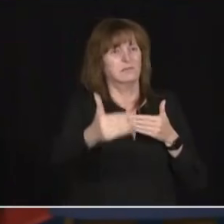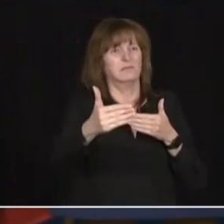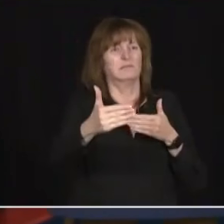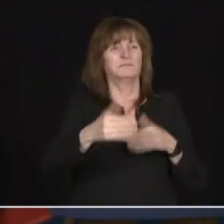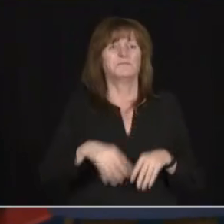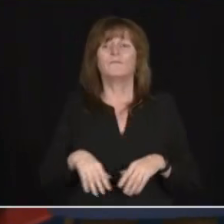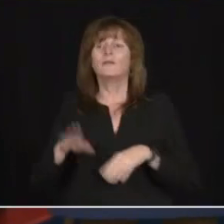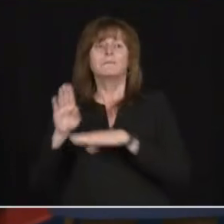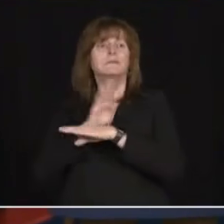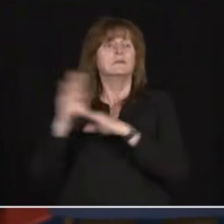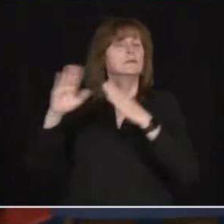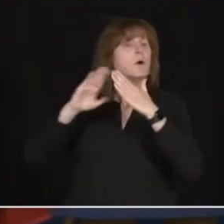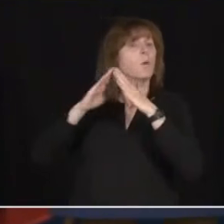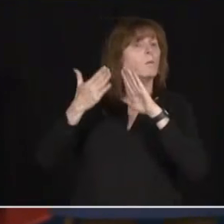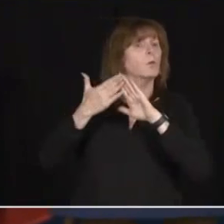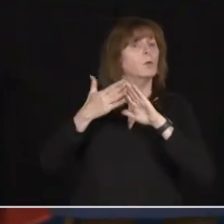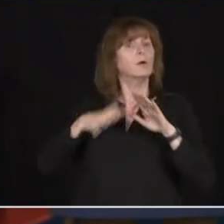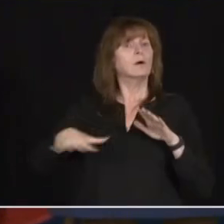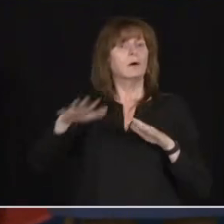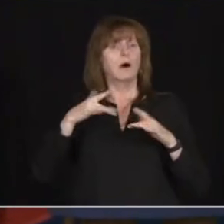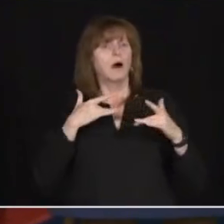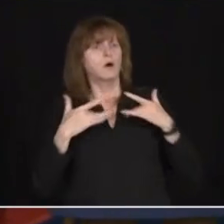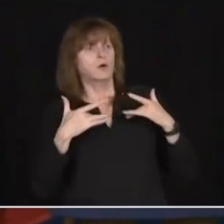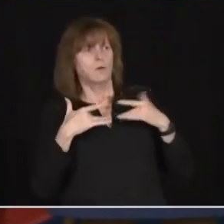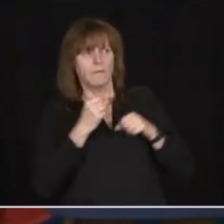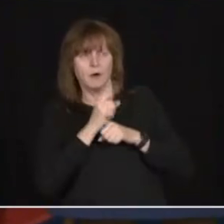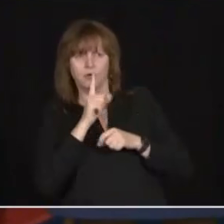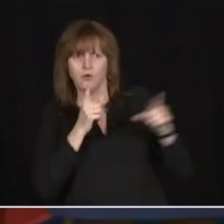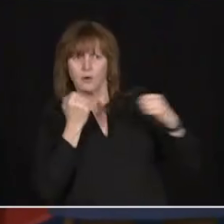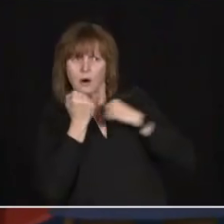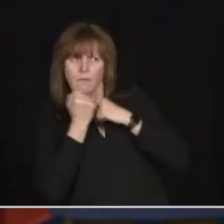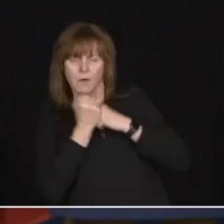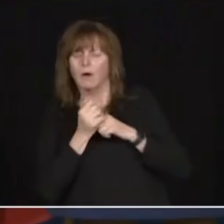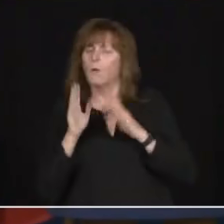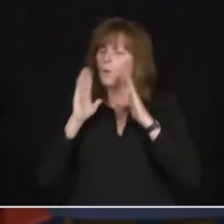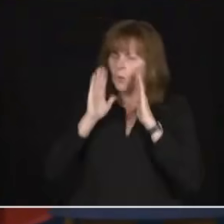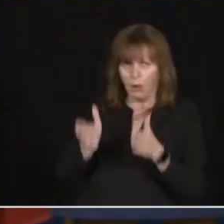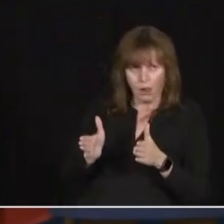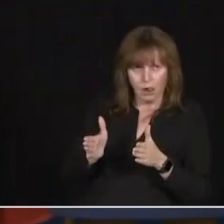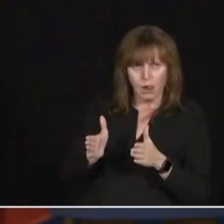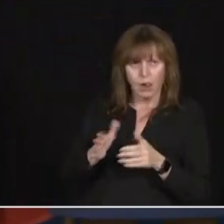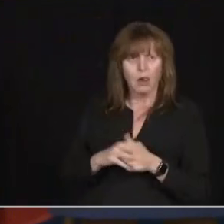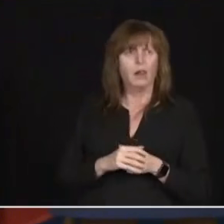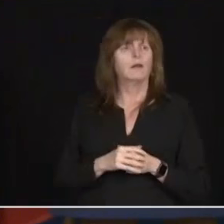This is one of the top concerns that we hear from the business community and it's a